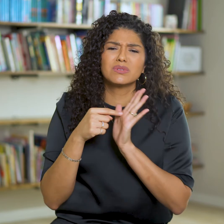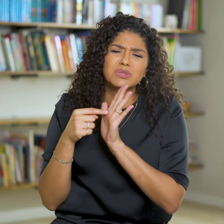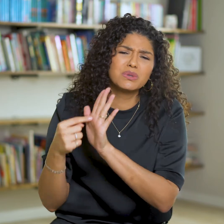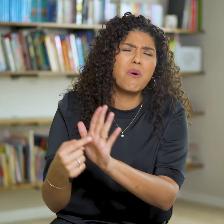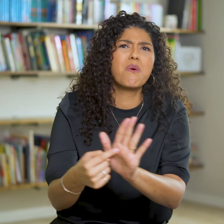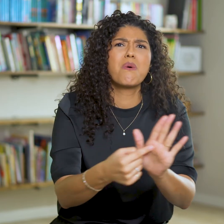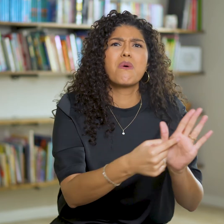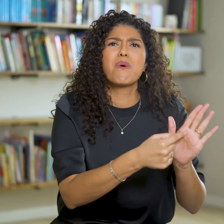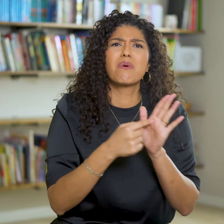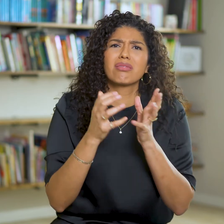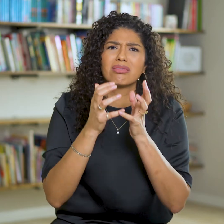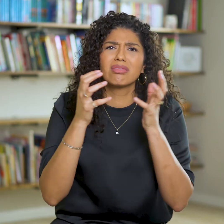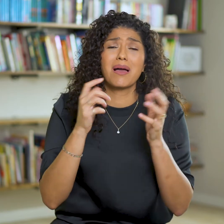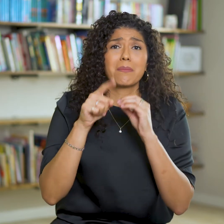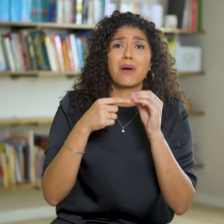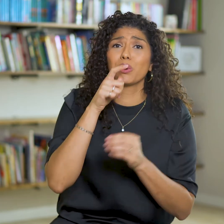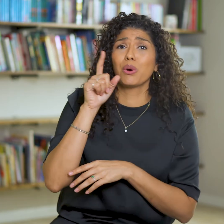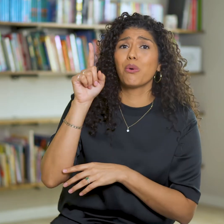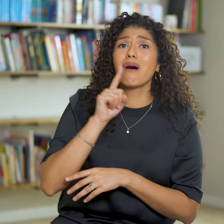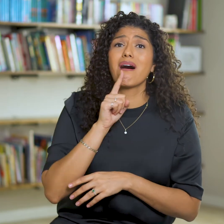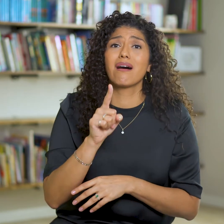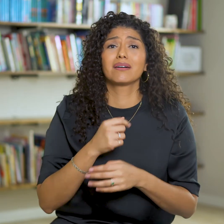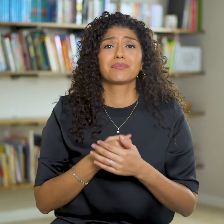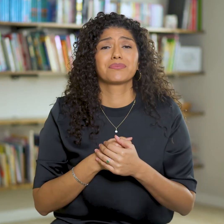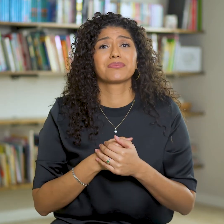shows us a lot about who You are.”